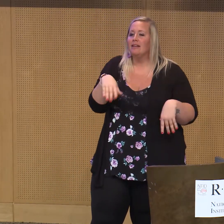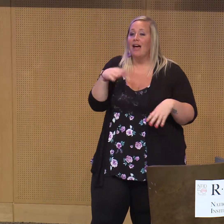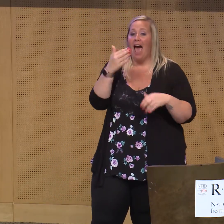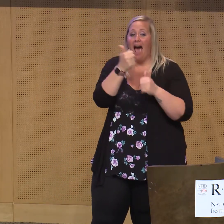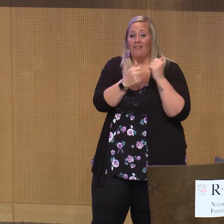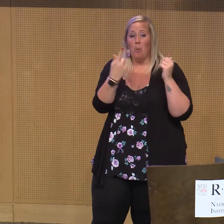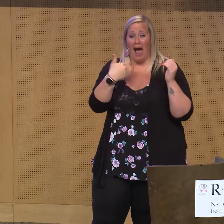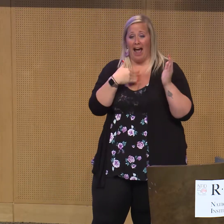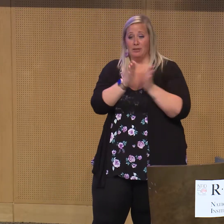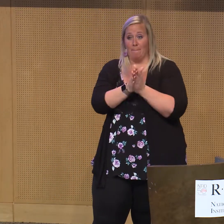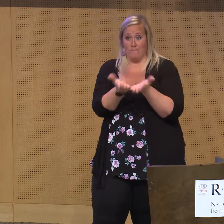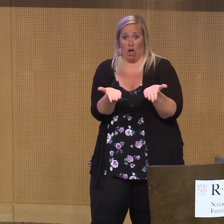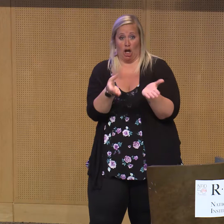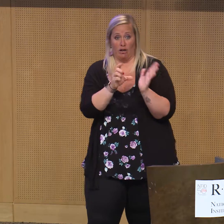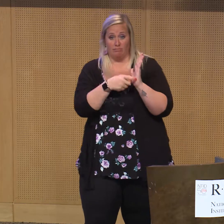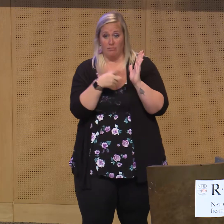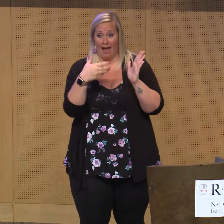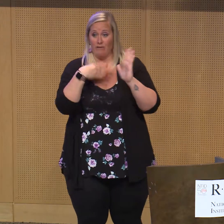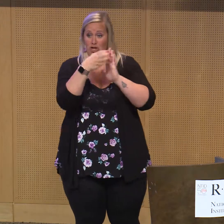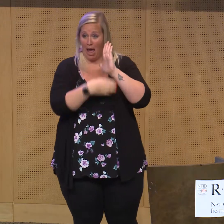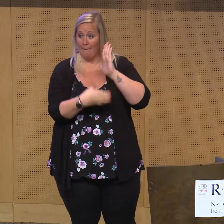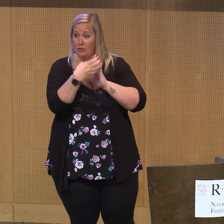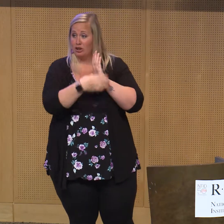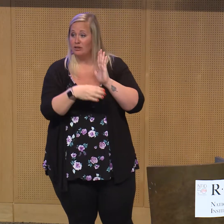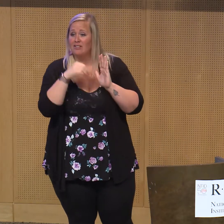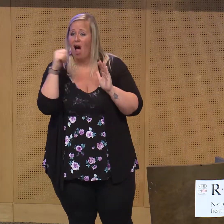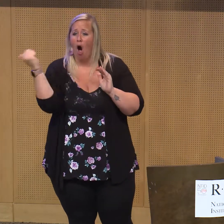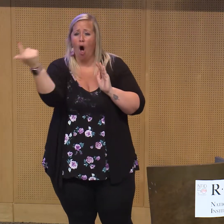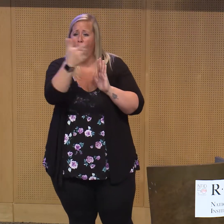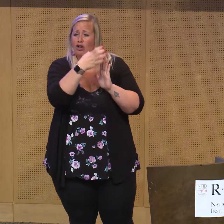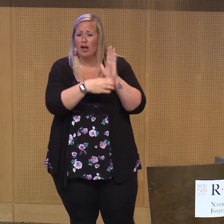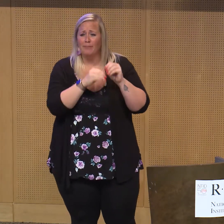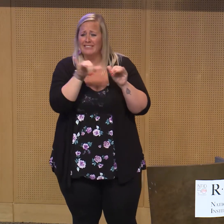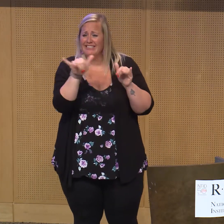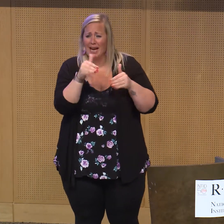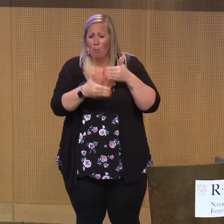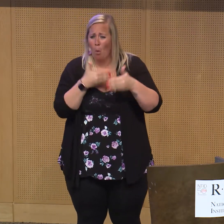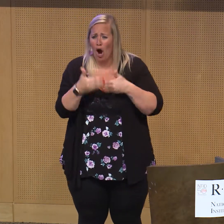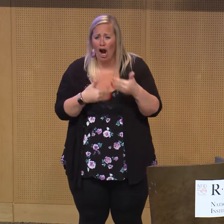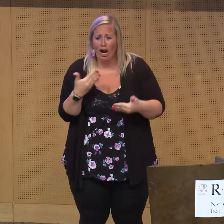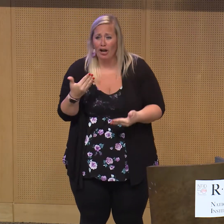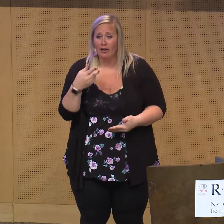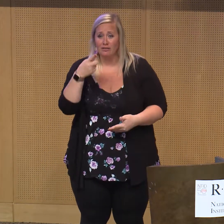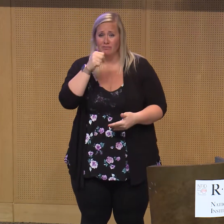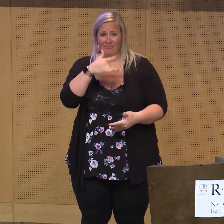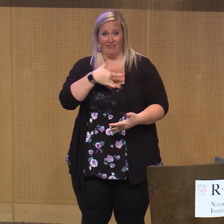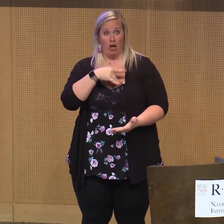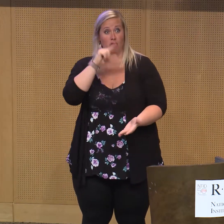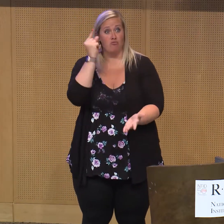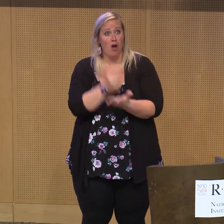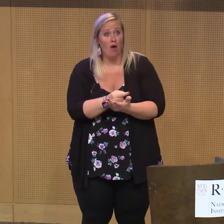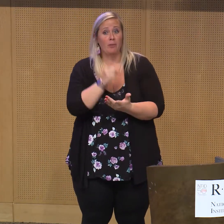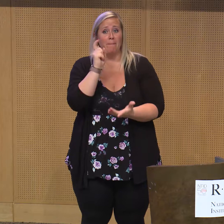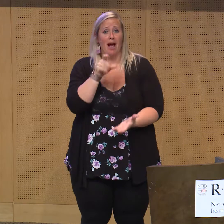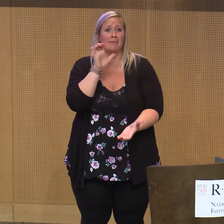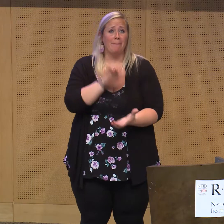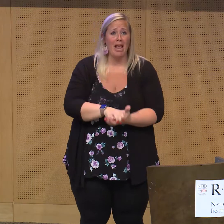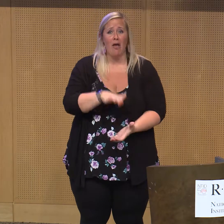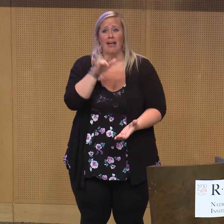And that's OK. Everyone has a book, right? And you've got chapters in your book. And not everyone's chapters are in the same order.